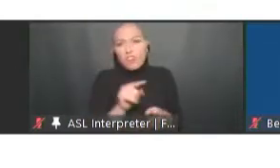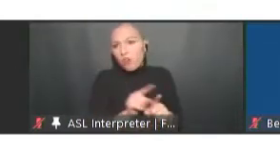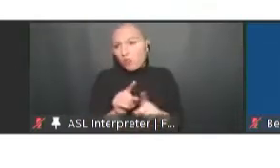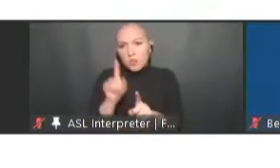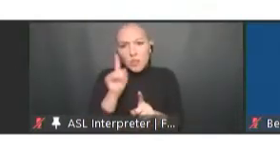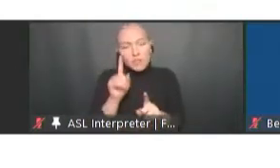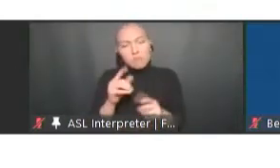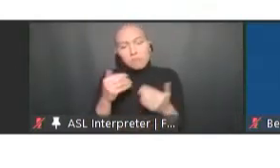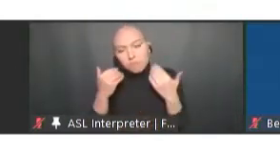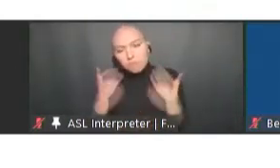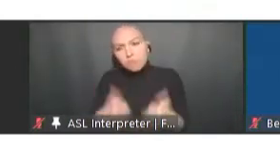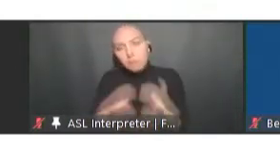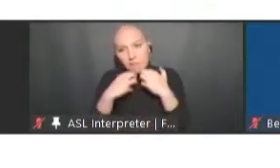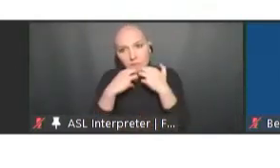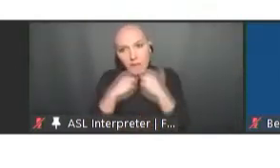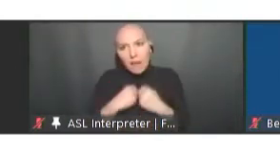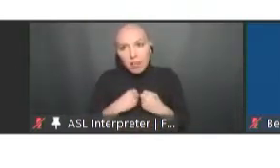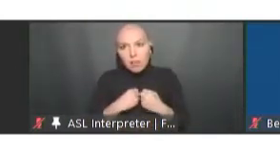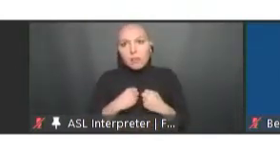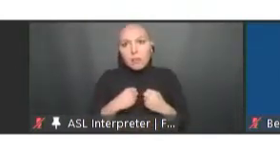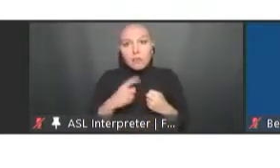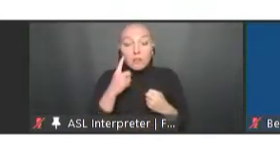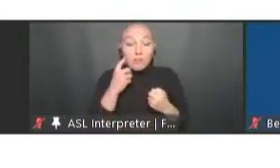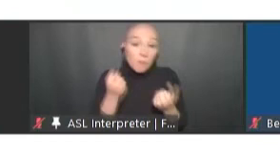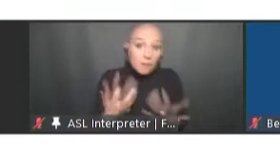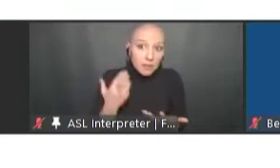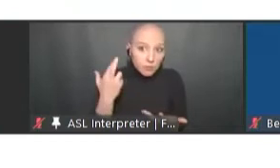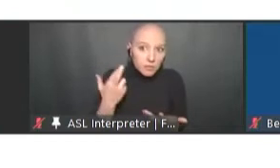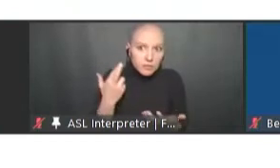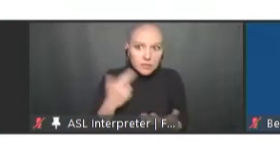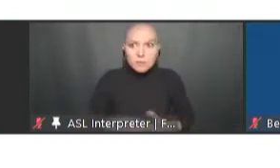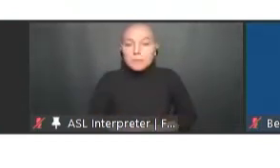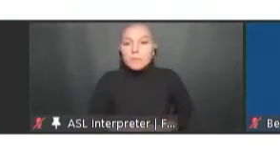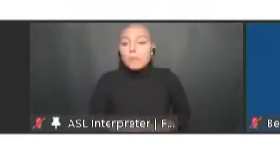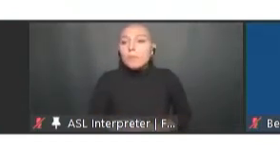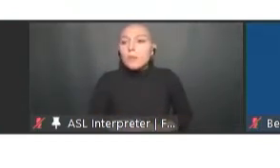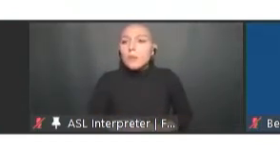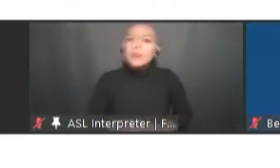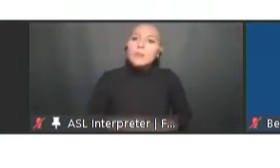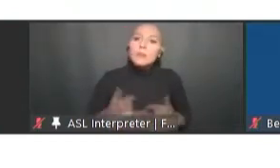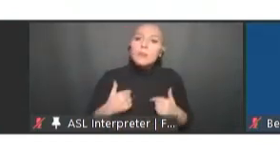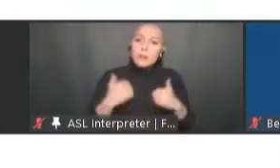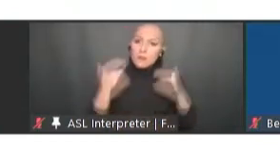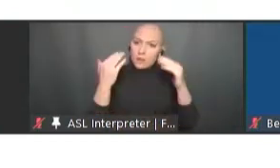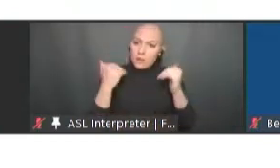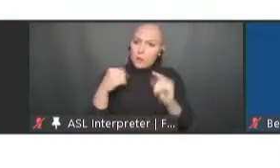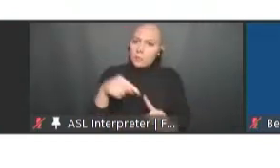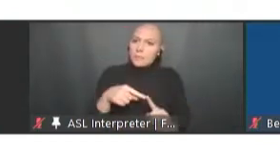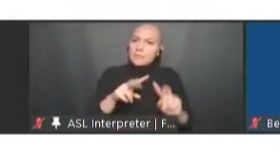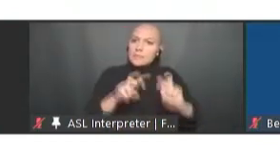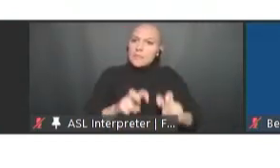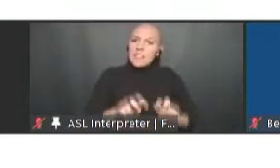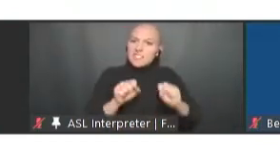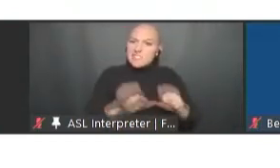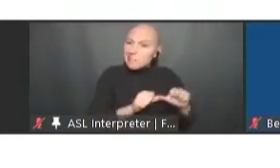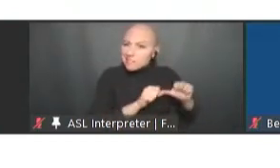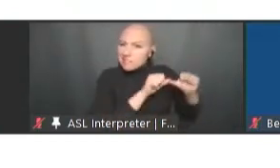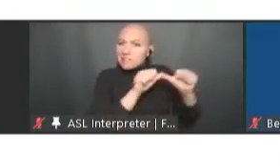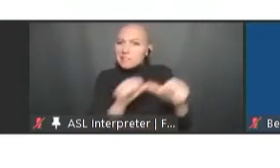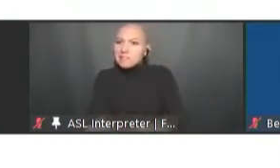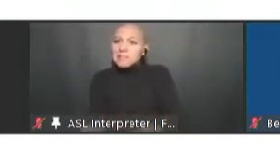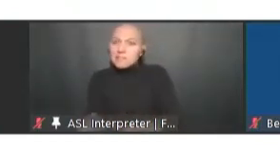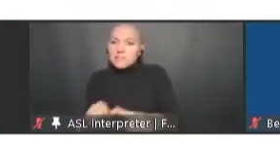number of fronts. I'm hoping that you can continue this type of analysis beyond the second quarter